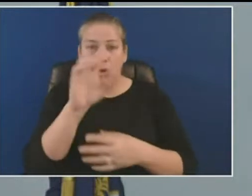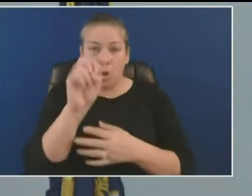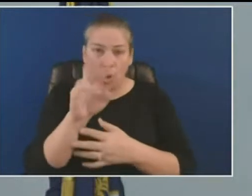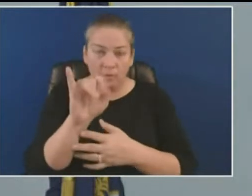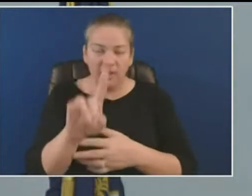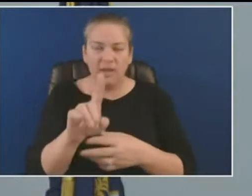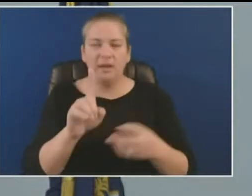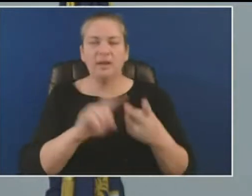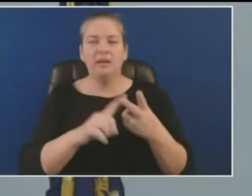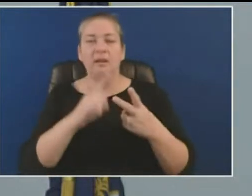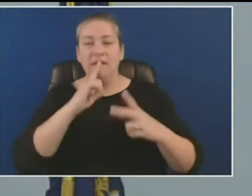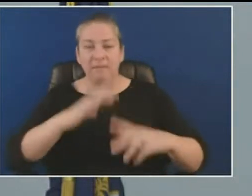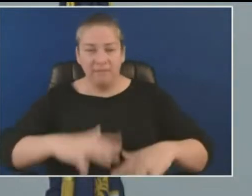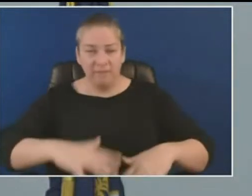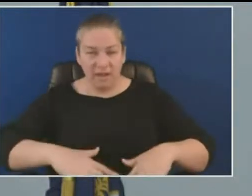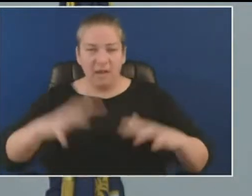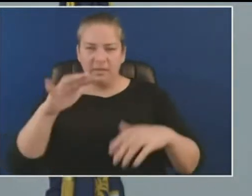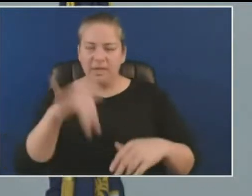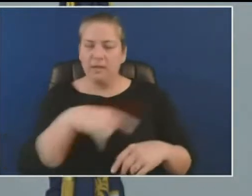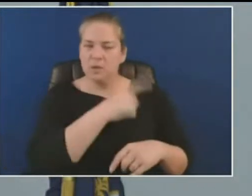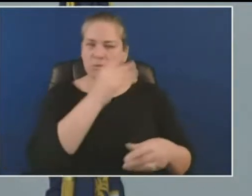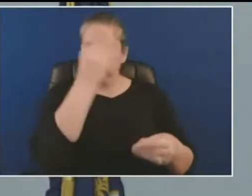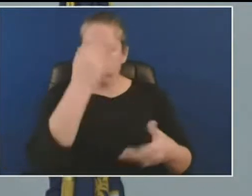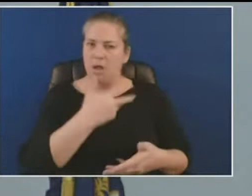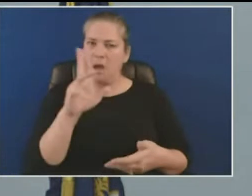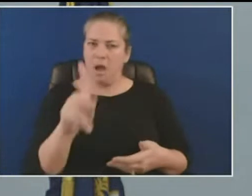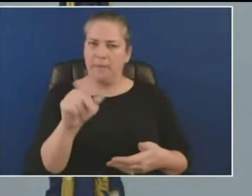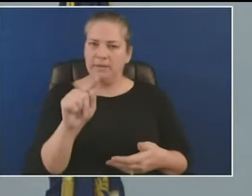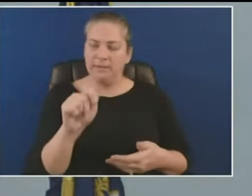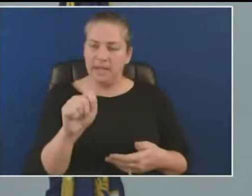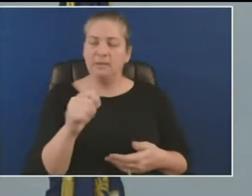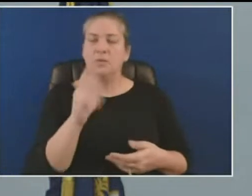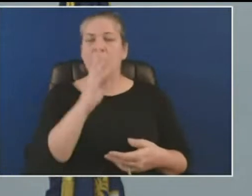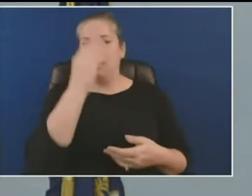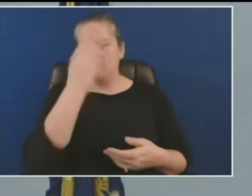And also what that Federal Emergency? Declaration means.